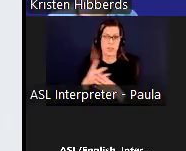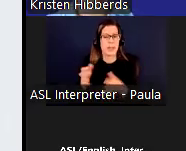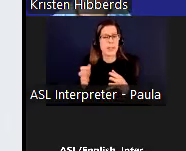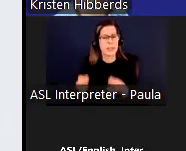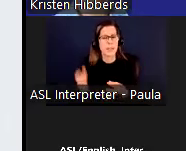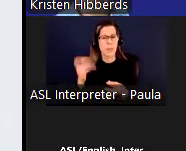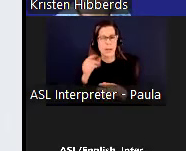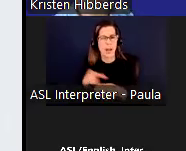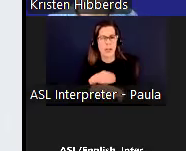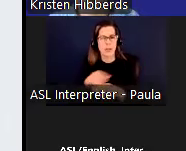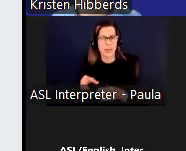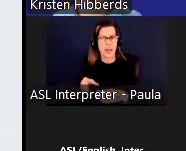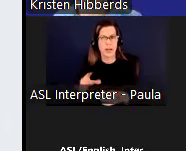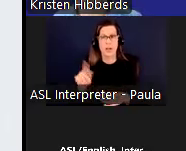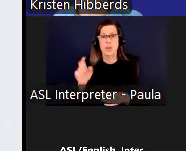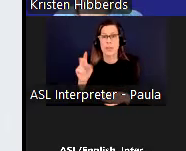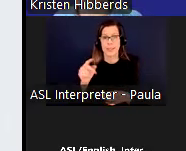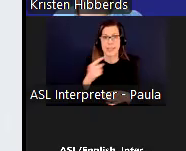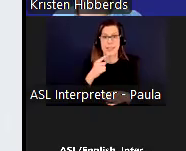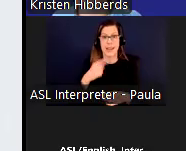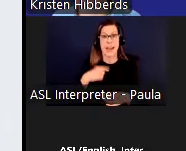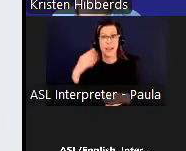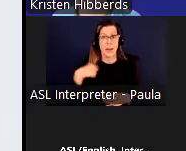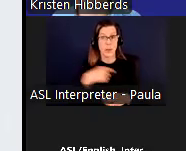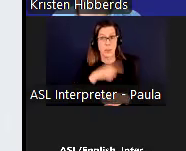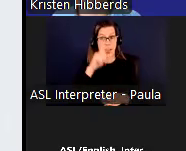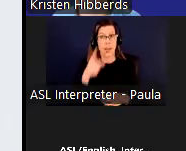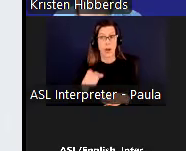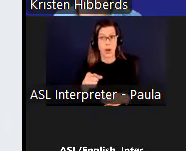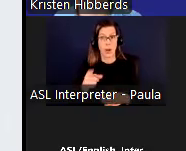Well, I will start out by saying that we are